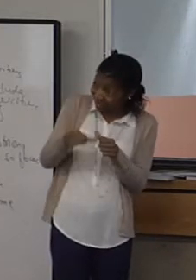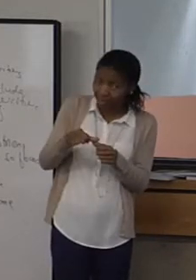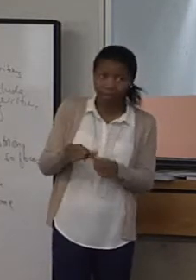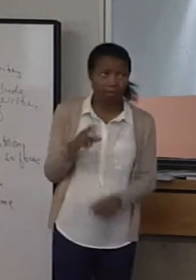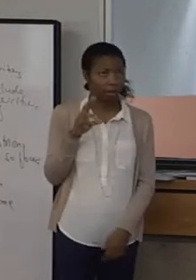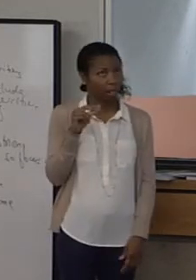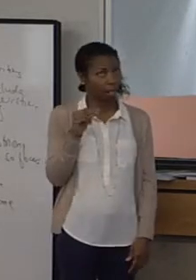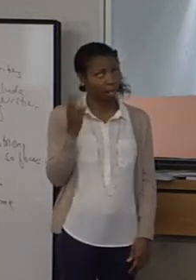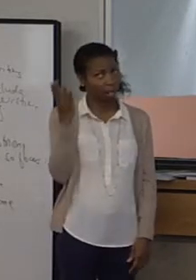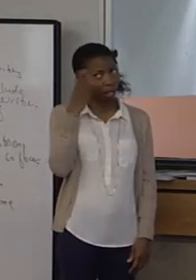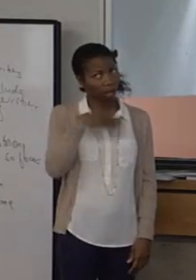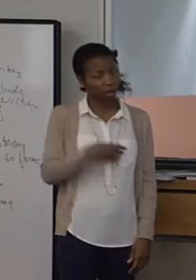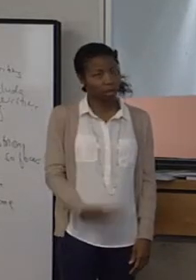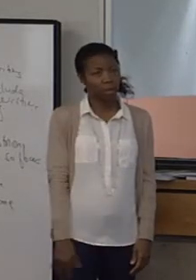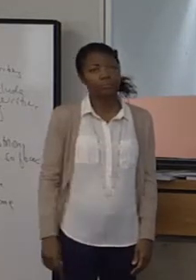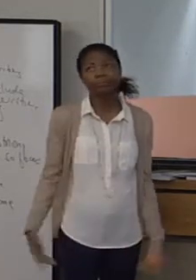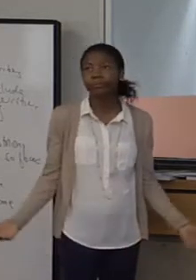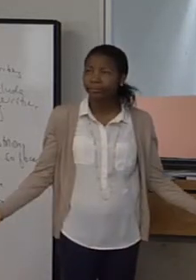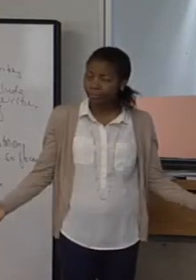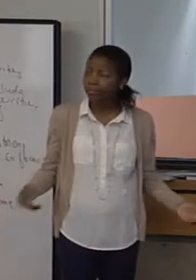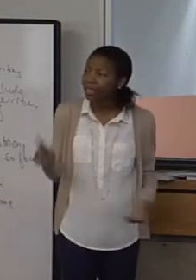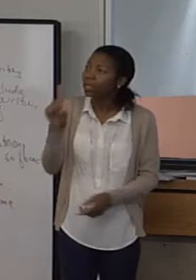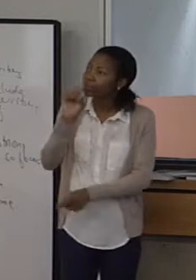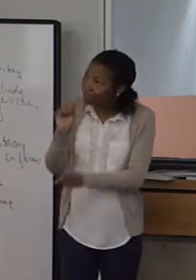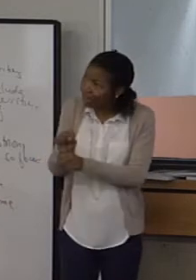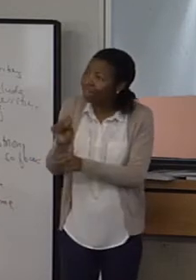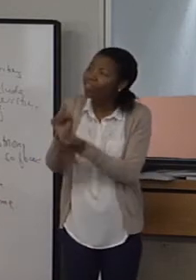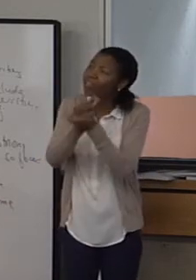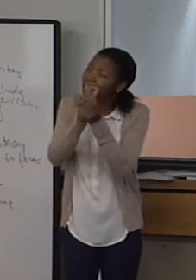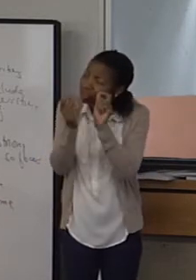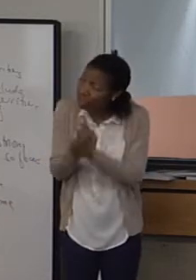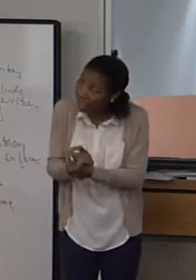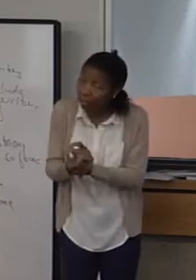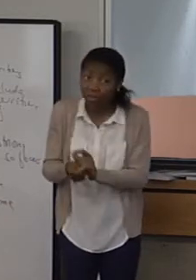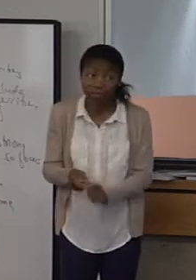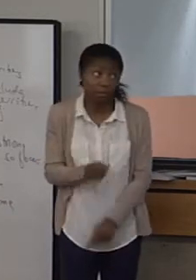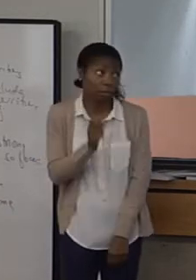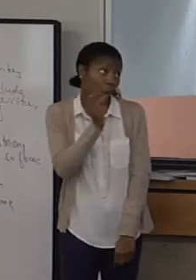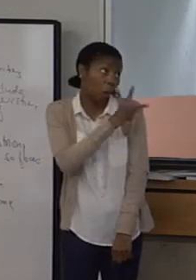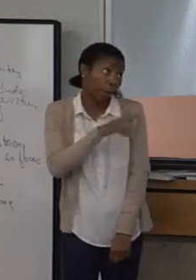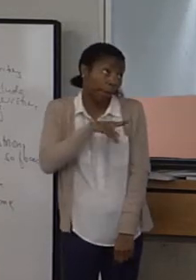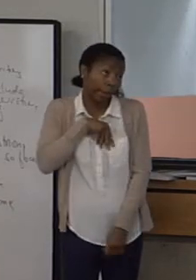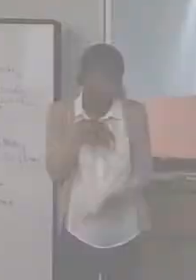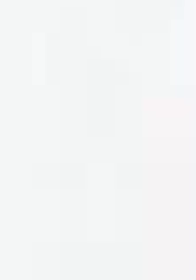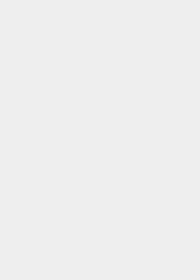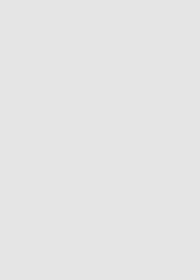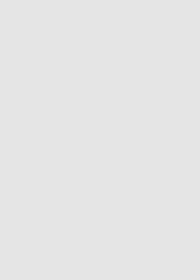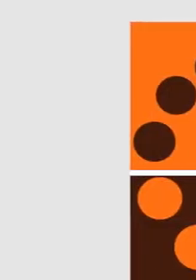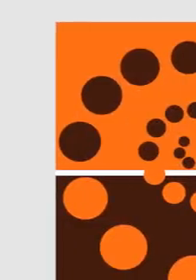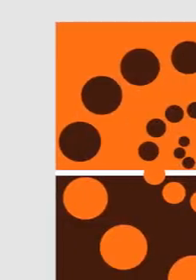Okay, if you say so I’ll write that down. So I’m trying to avoid that with the picture taking so that you are documenting that magic